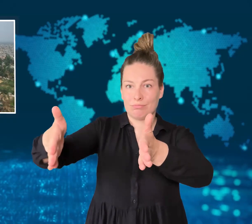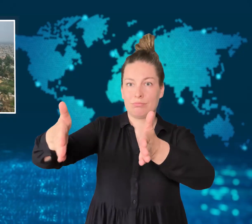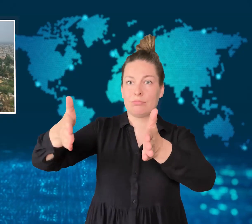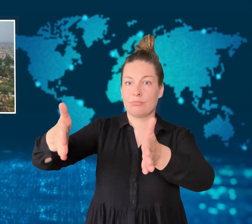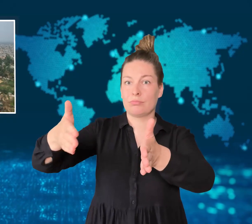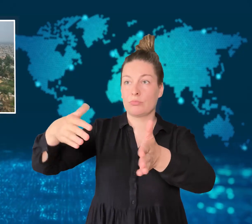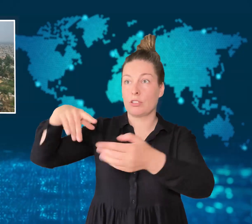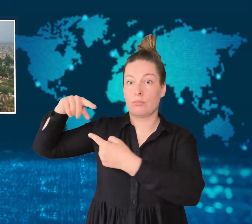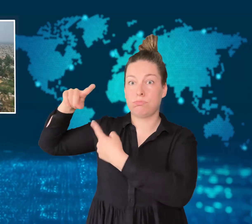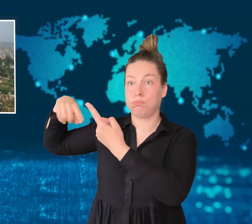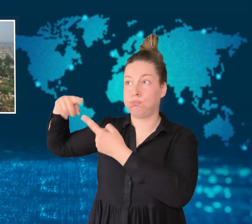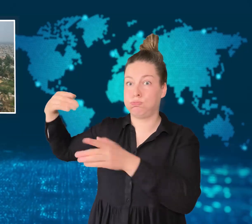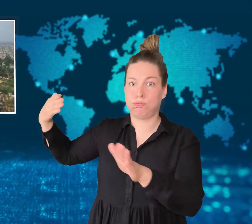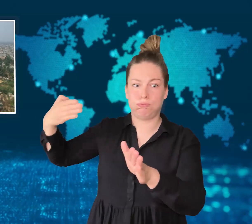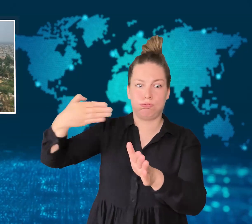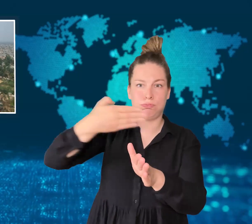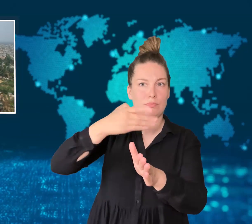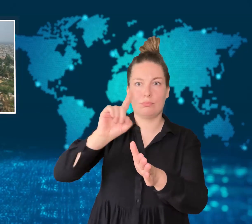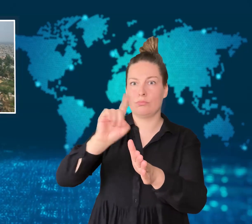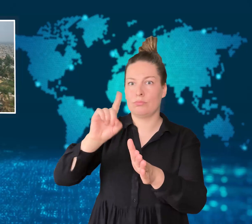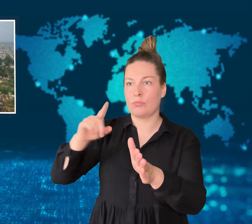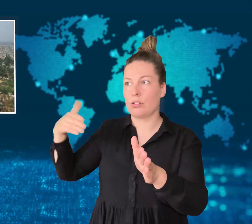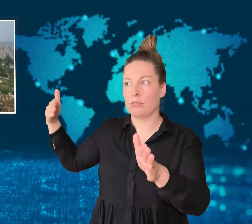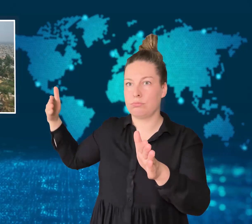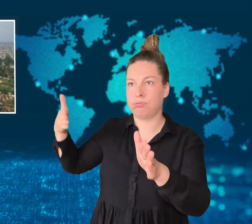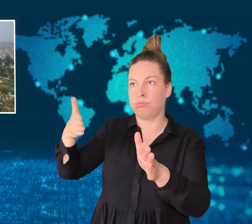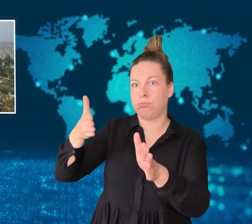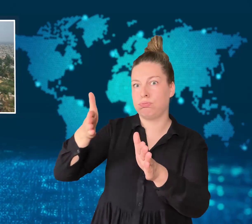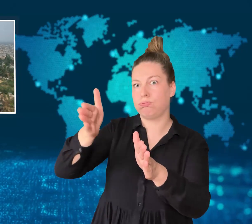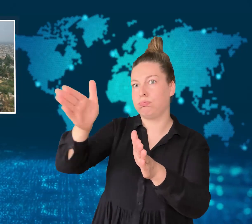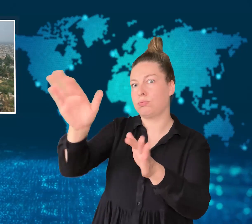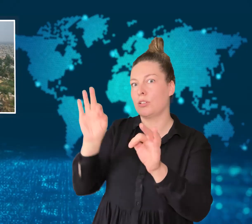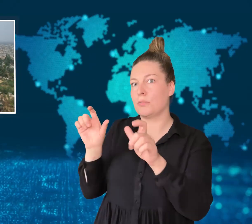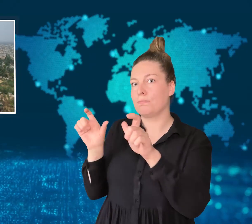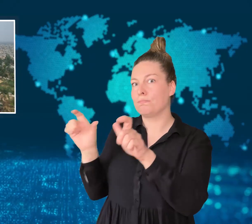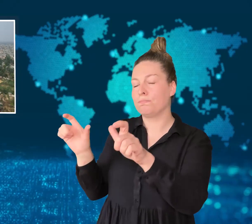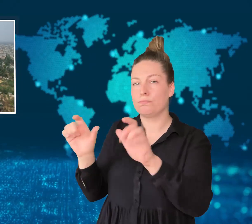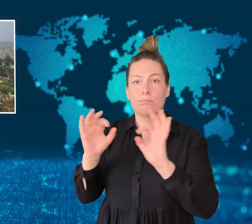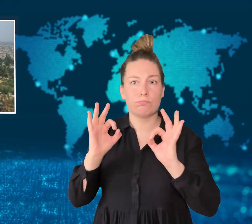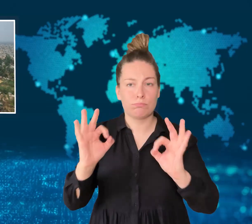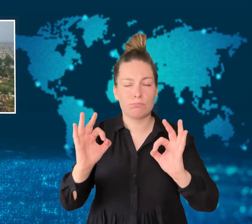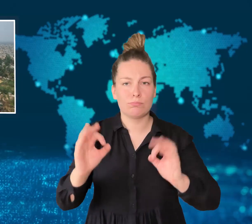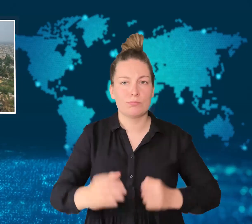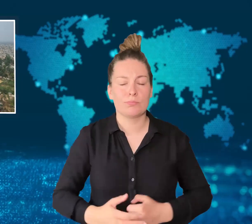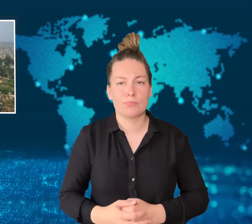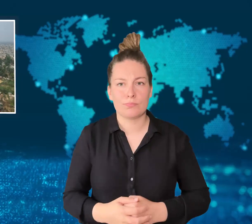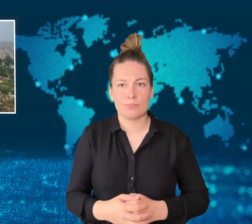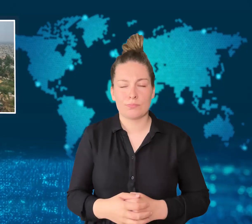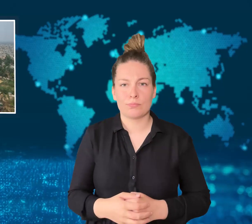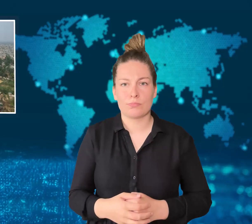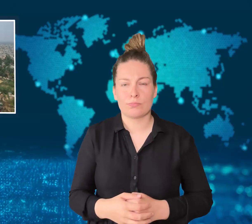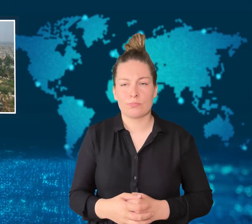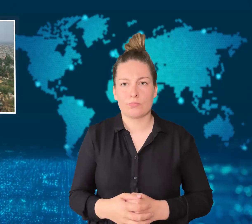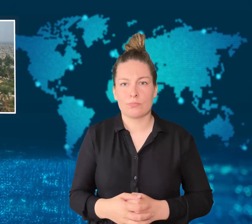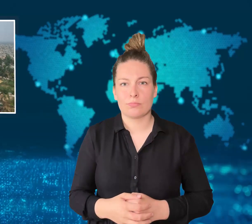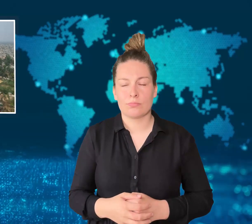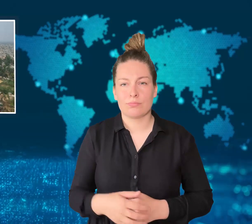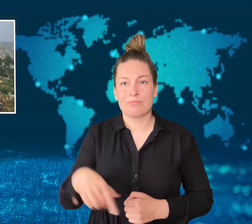which veered east of its original path.